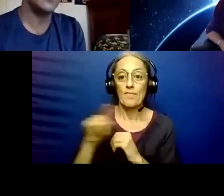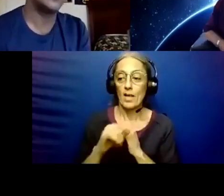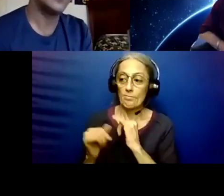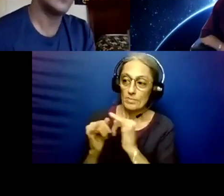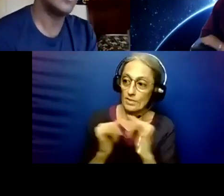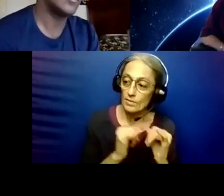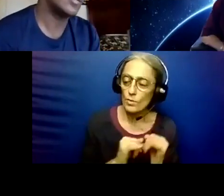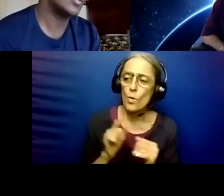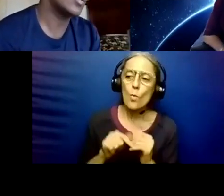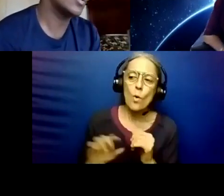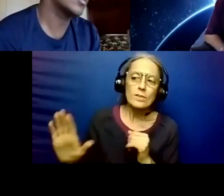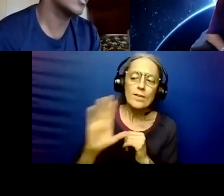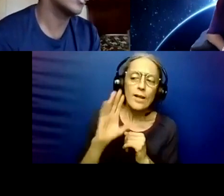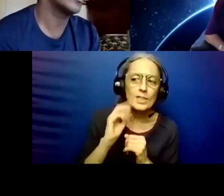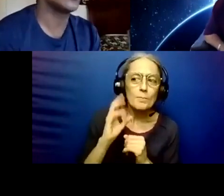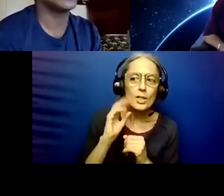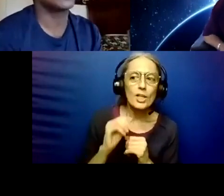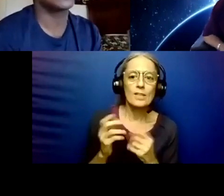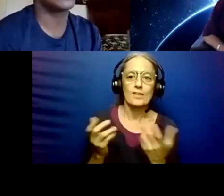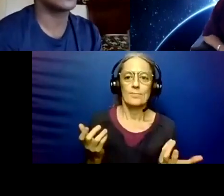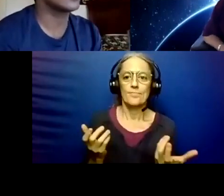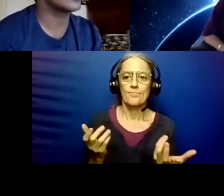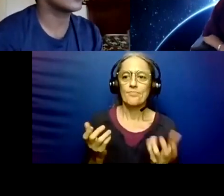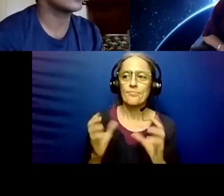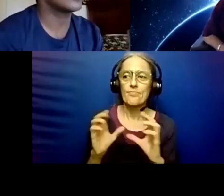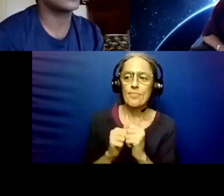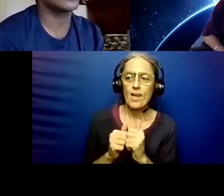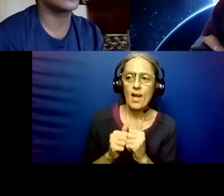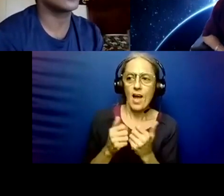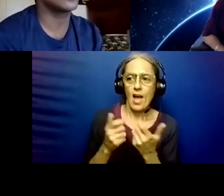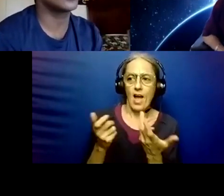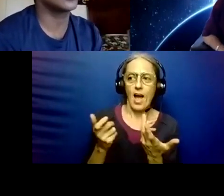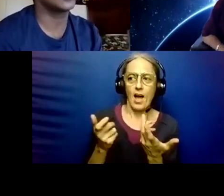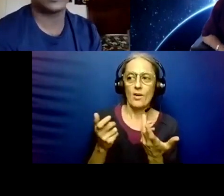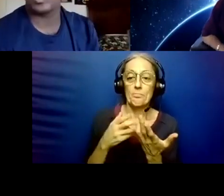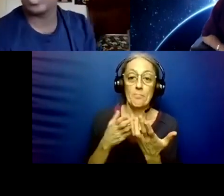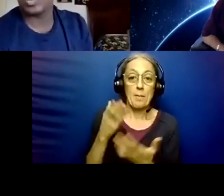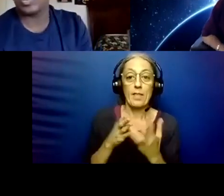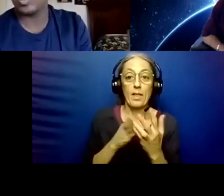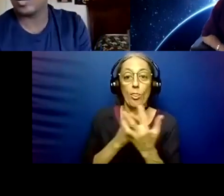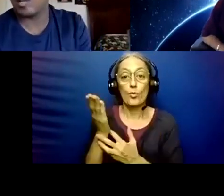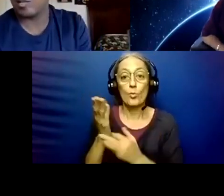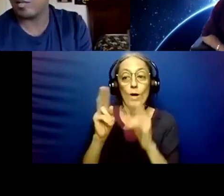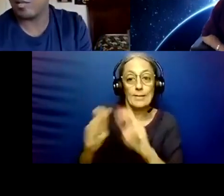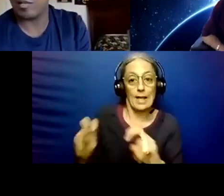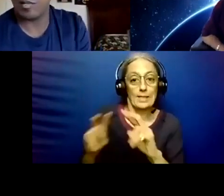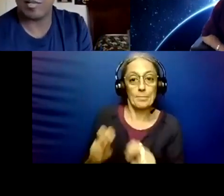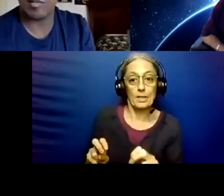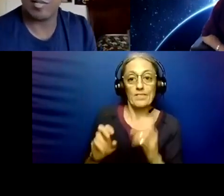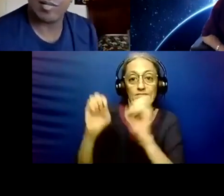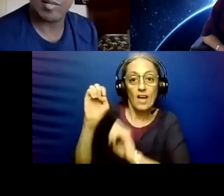for augmentative communication devices, getting them, getting training in them,